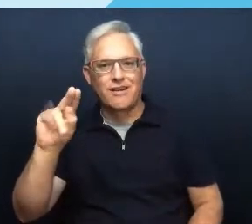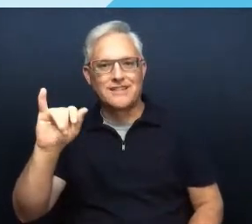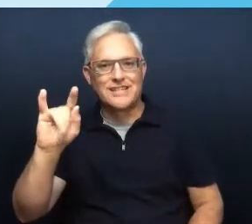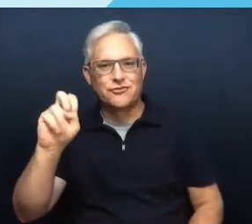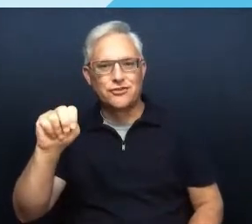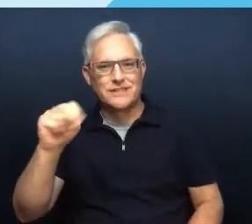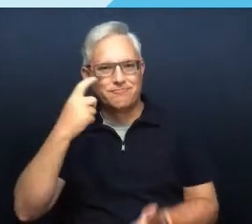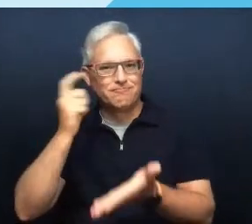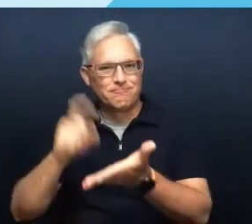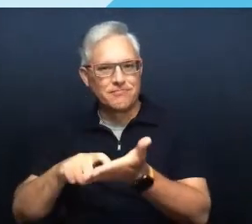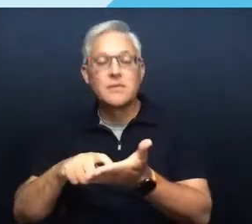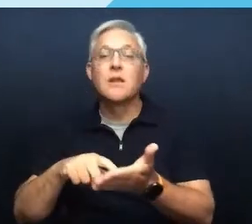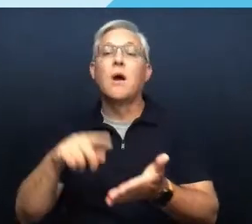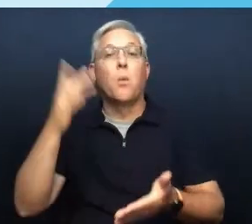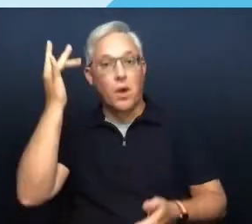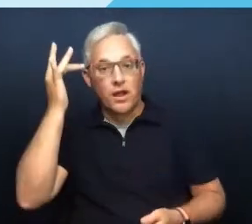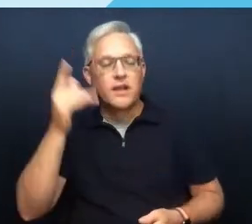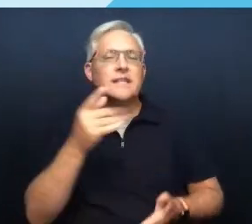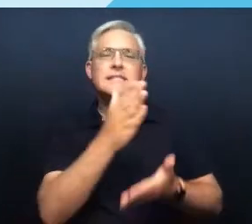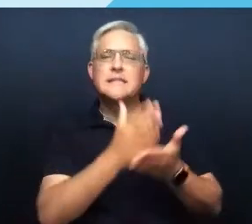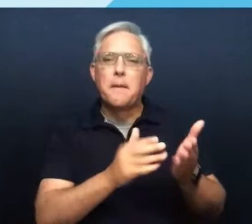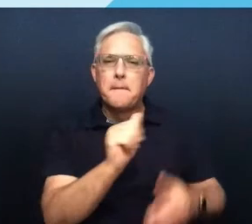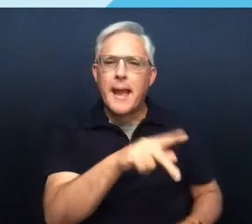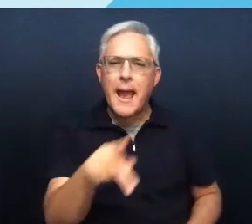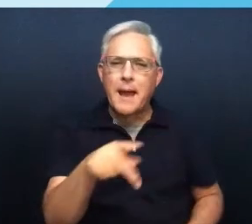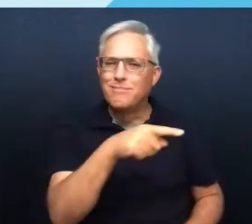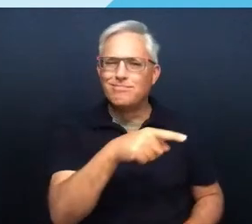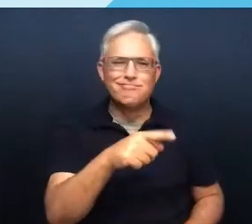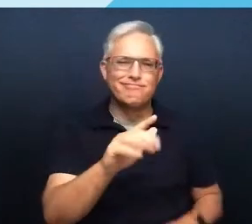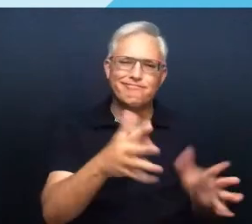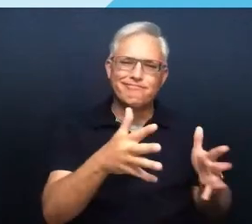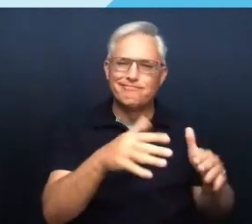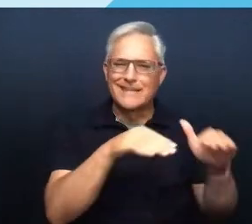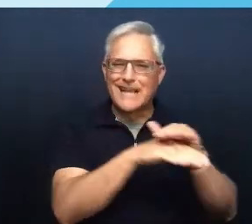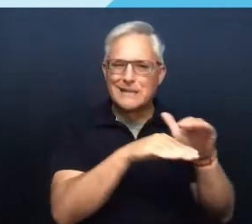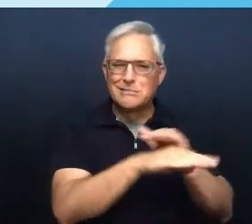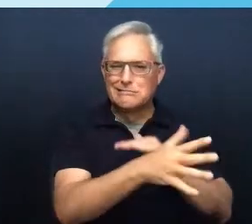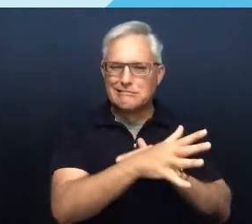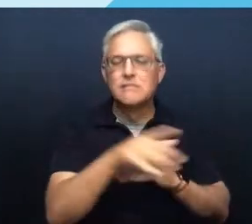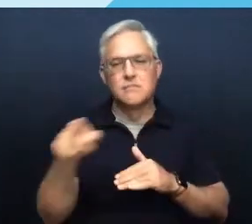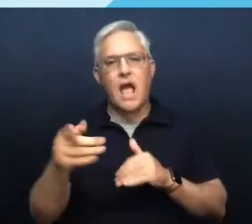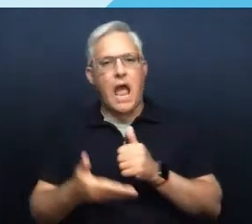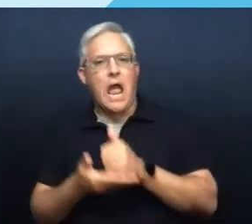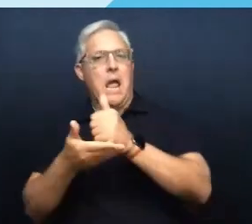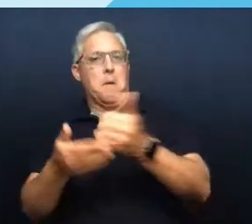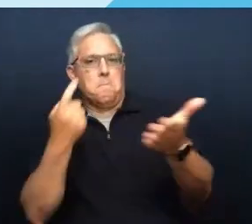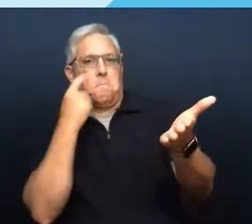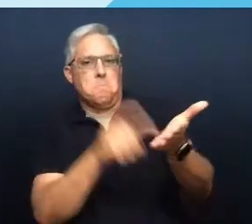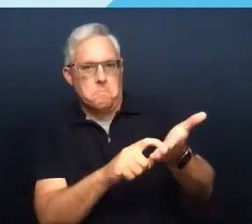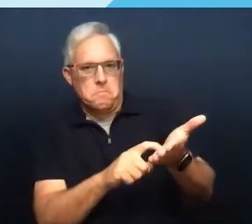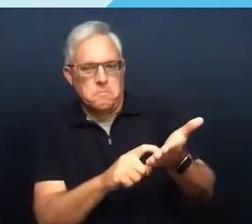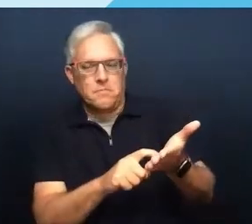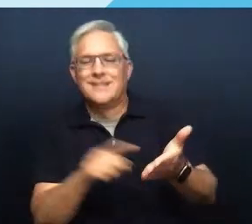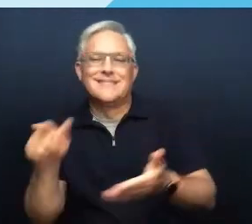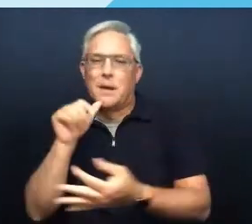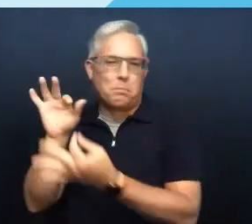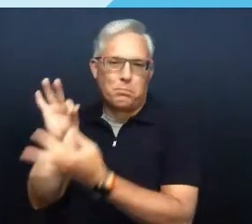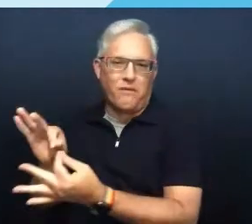a little bit more accessible, but it's not perfect. It did actually find the back button but sometimes it makes it